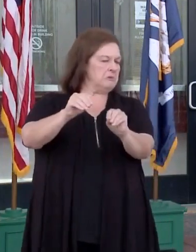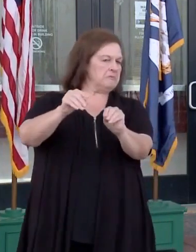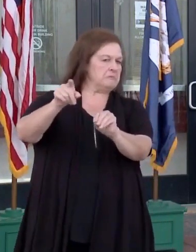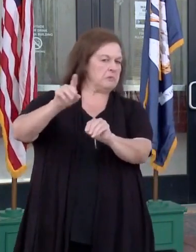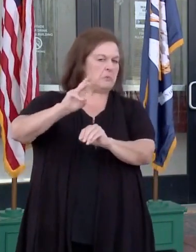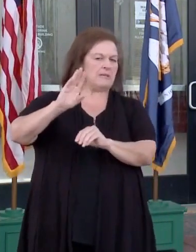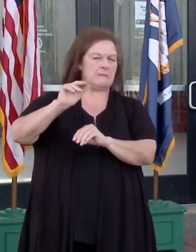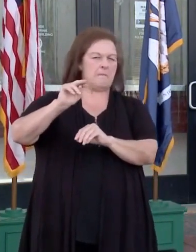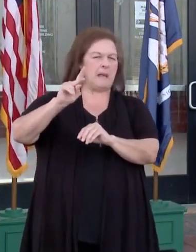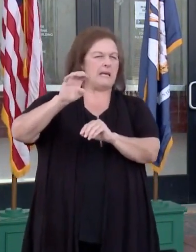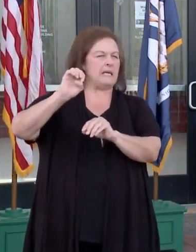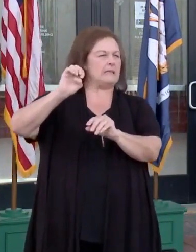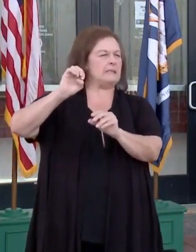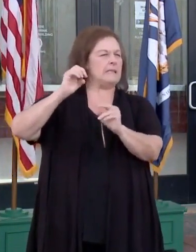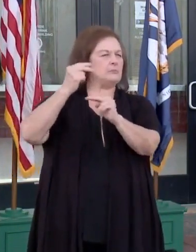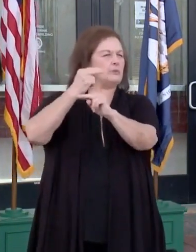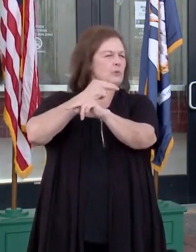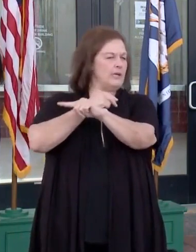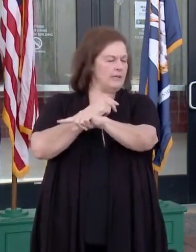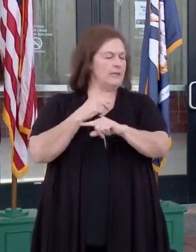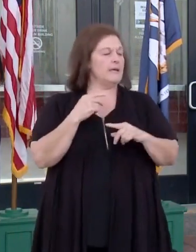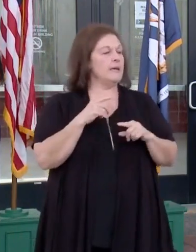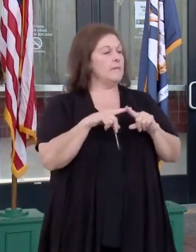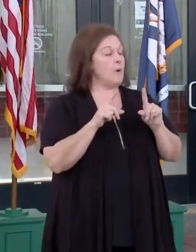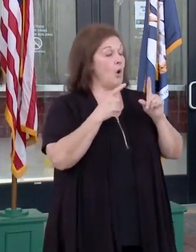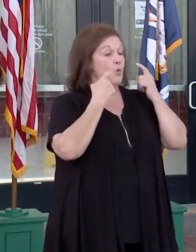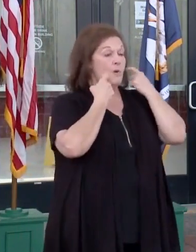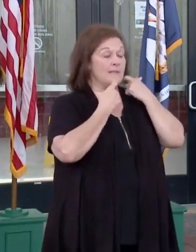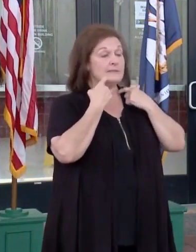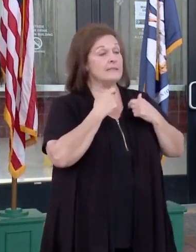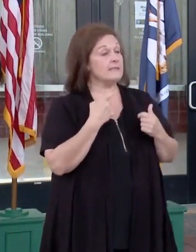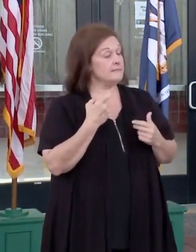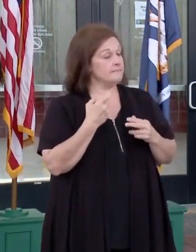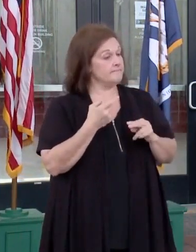expressway. Um but more recently, obviously with the surge, we're seeing